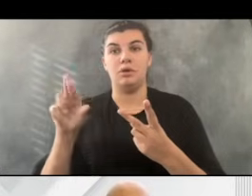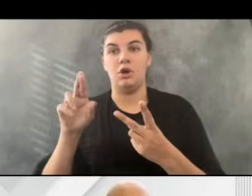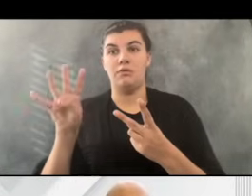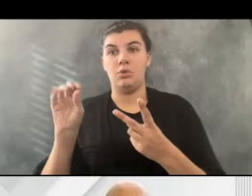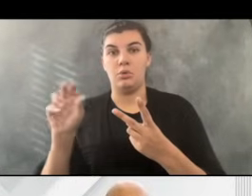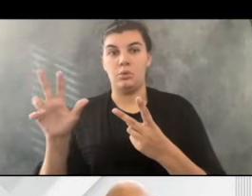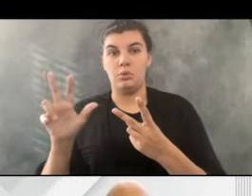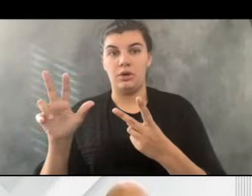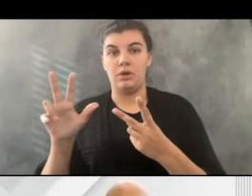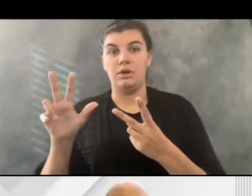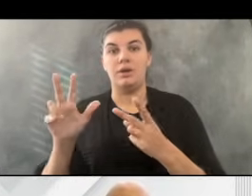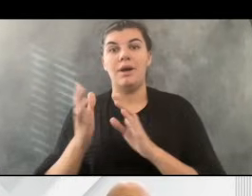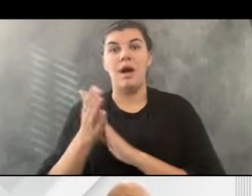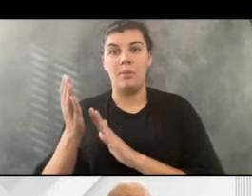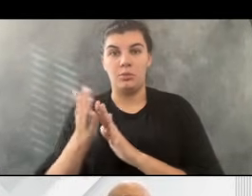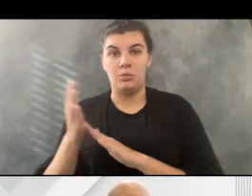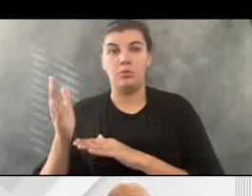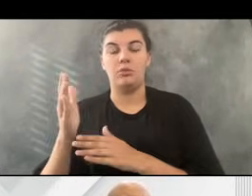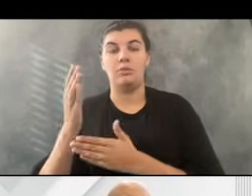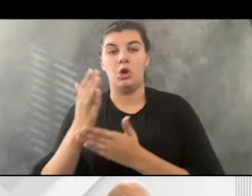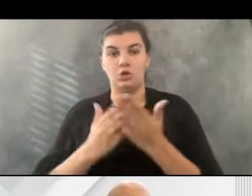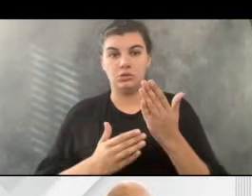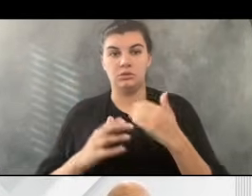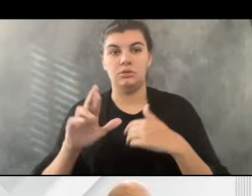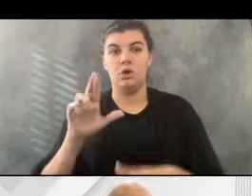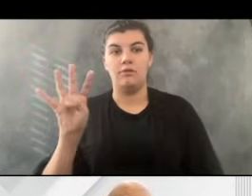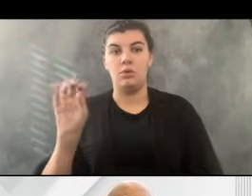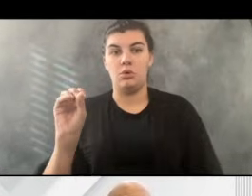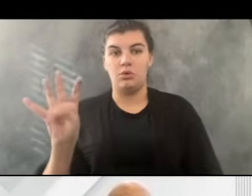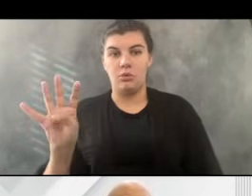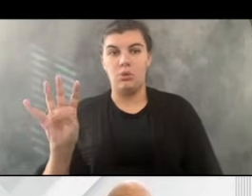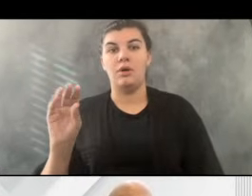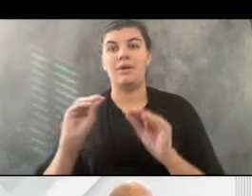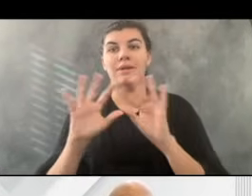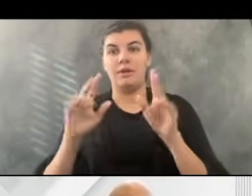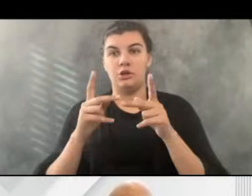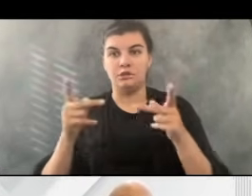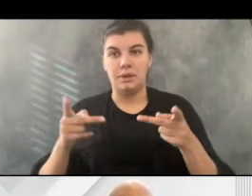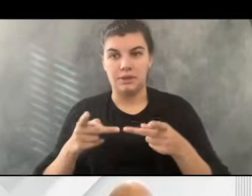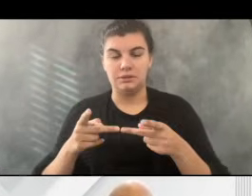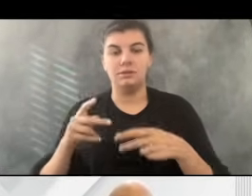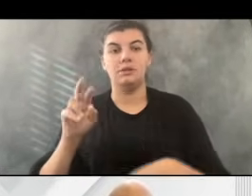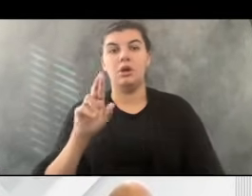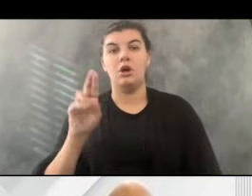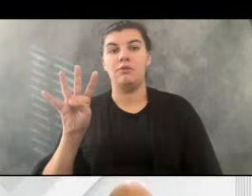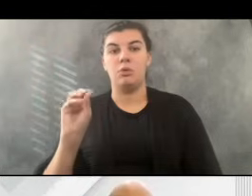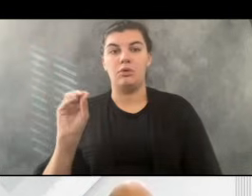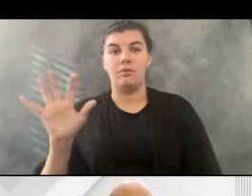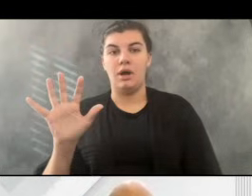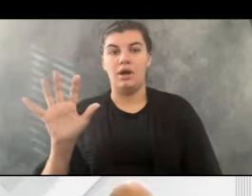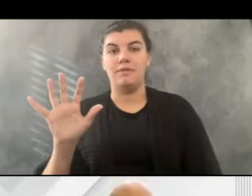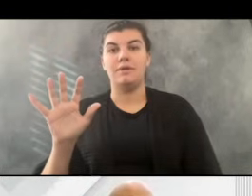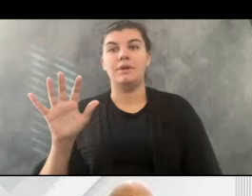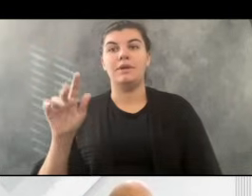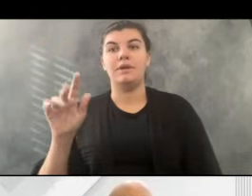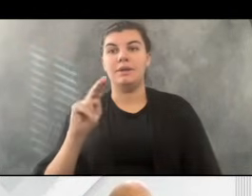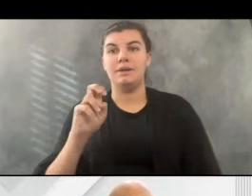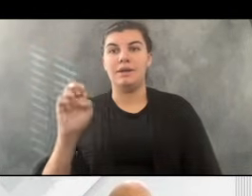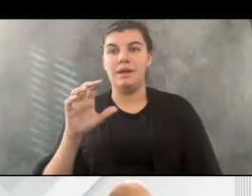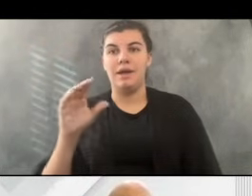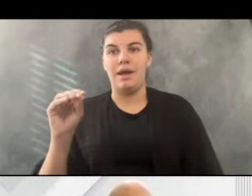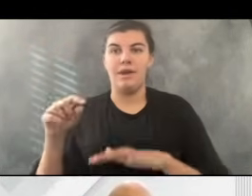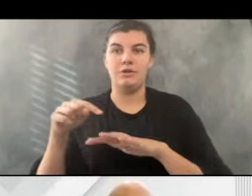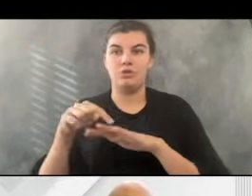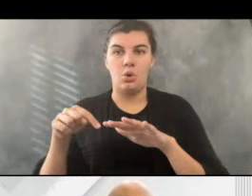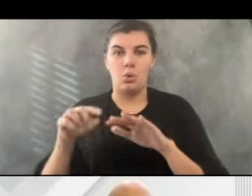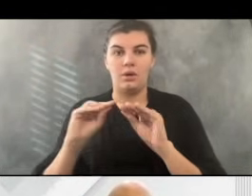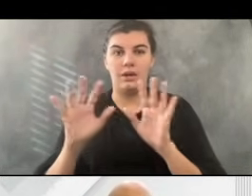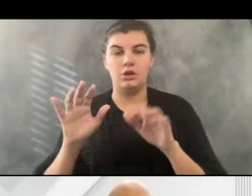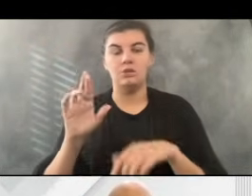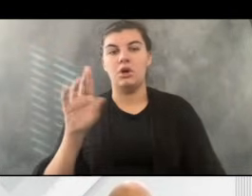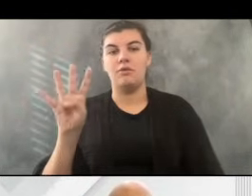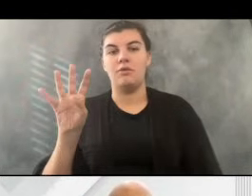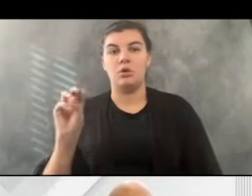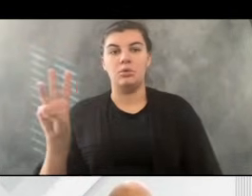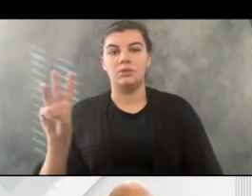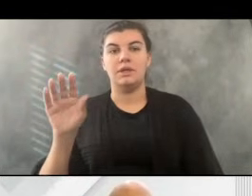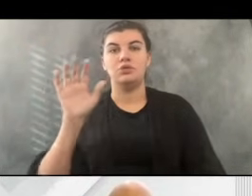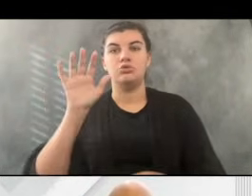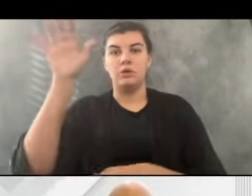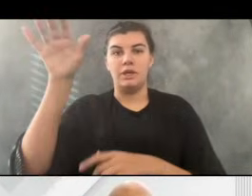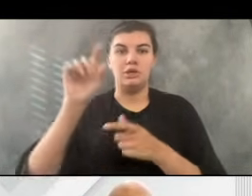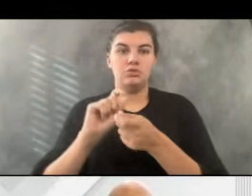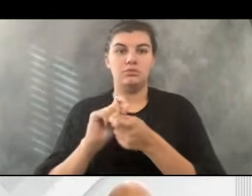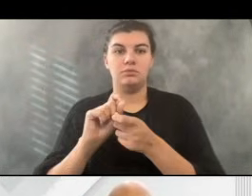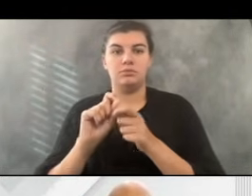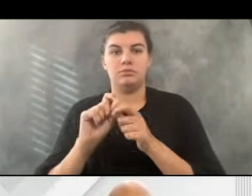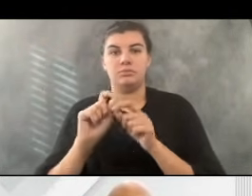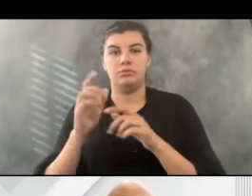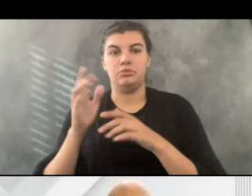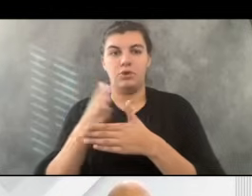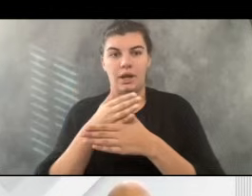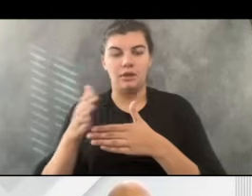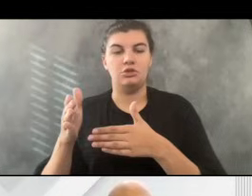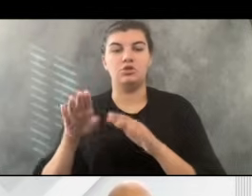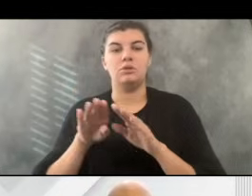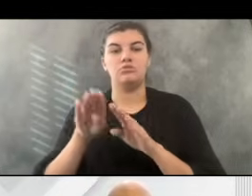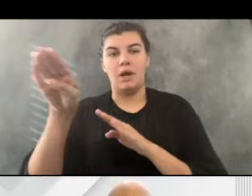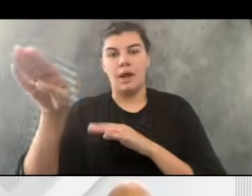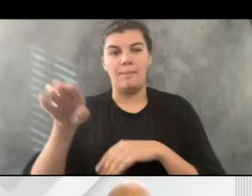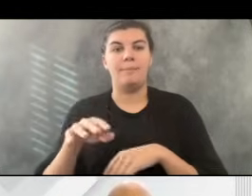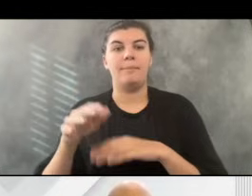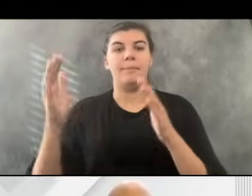operable parts, R404: clear spaces, R405: knee and toe clearance, R406: reach ranges, R407: ramps, R408: stairs,